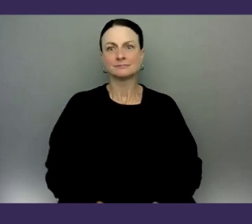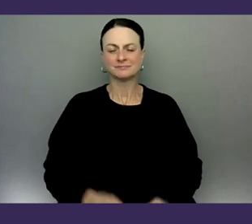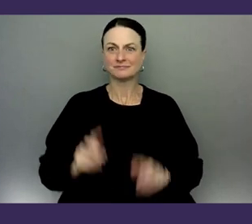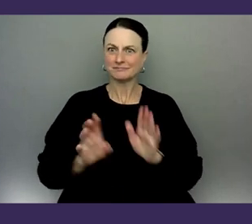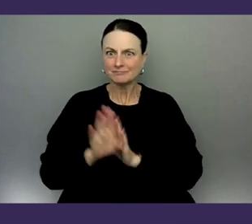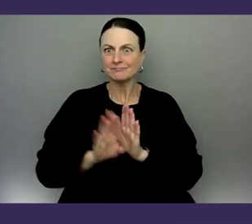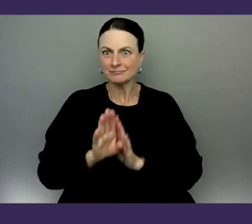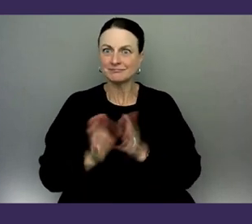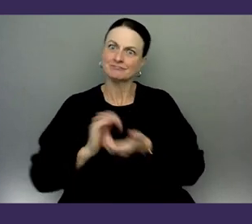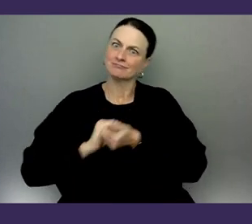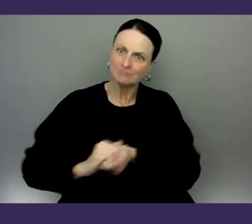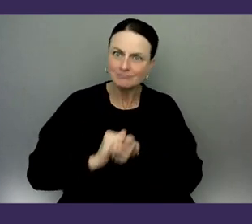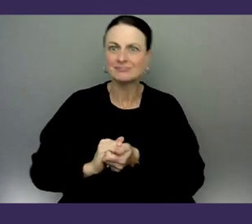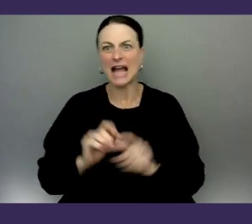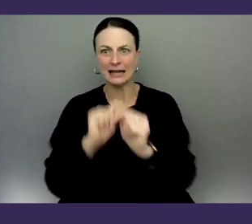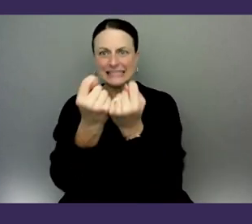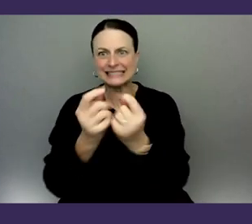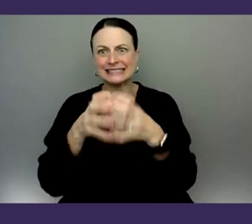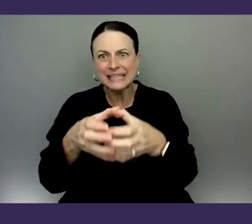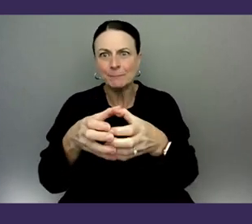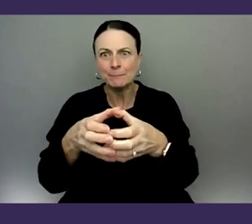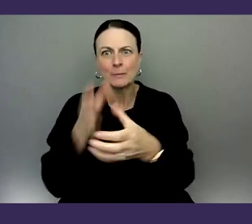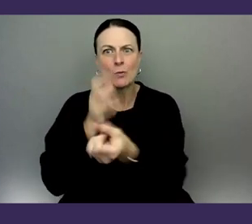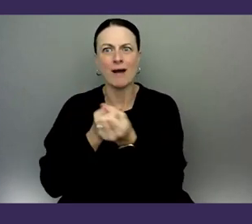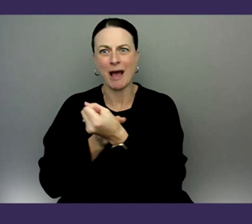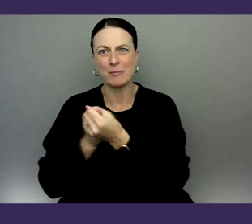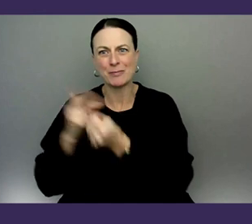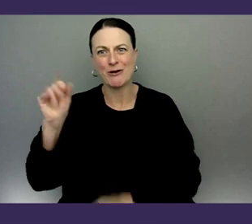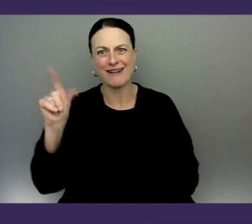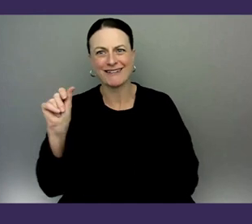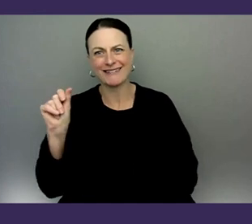that would be helpful beyond my husband and mine years.